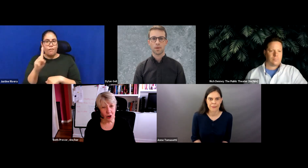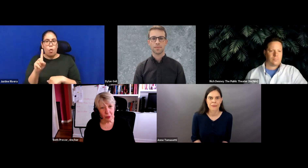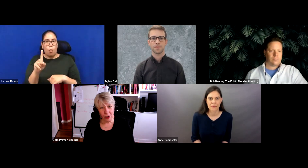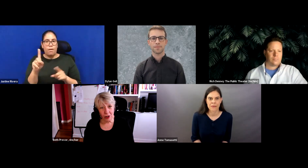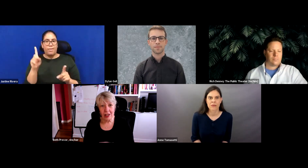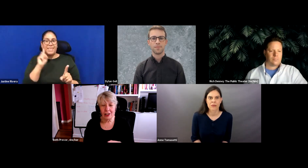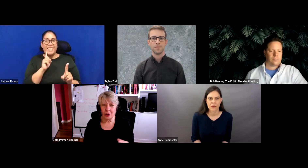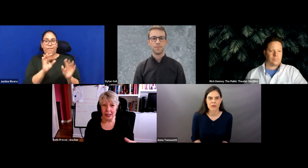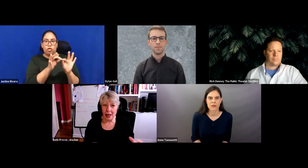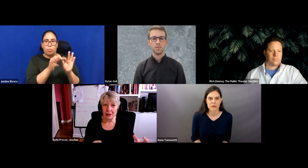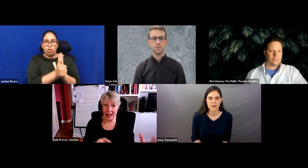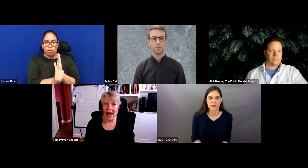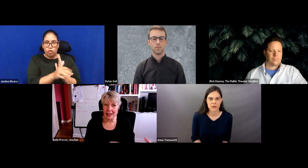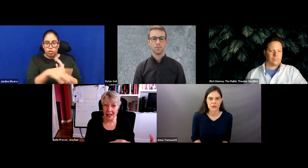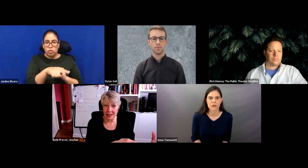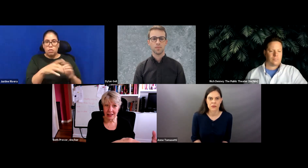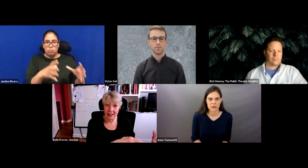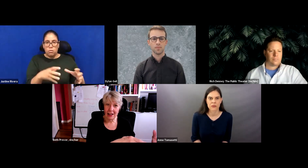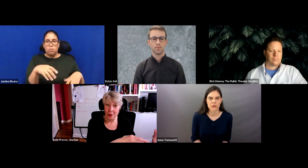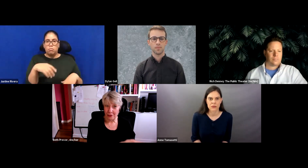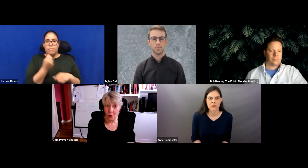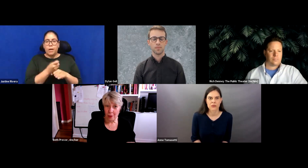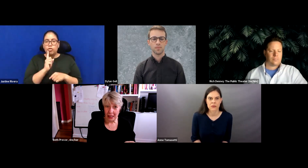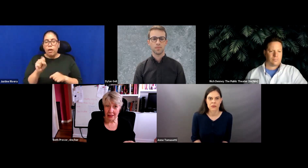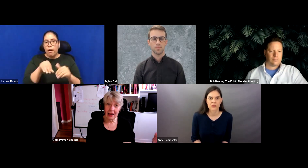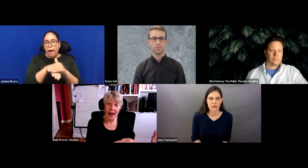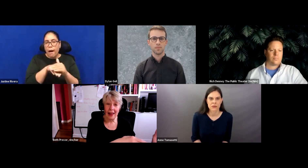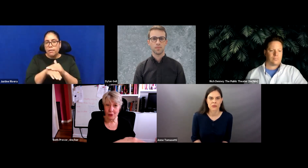interpreters to be able to access the performance and the